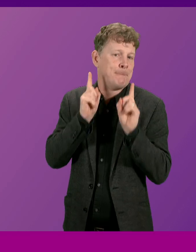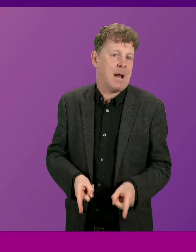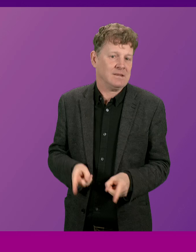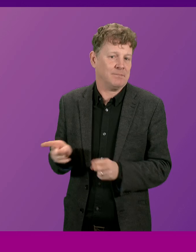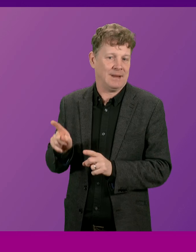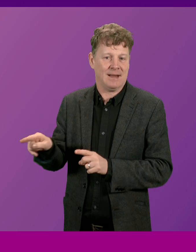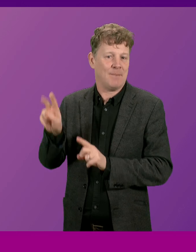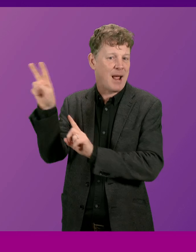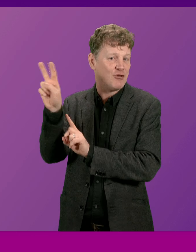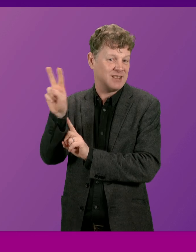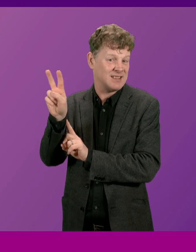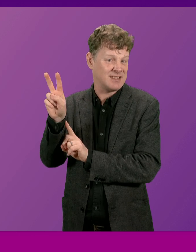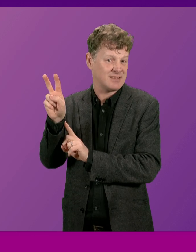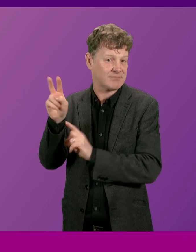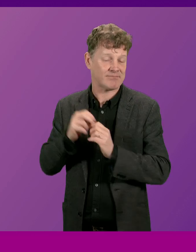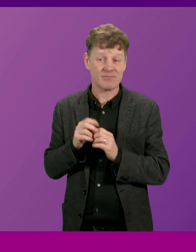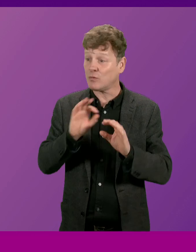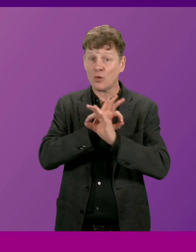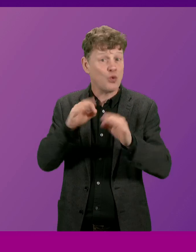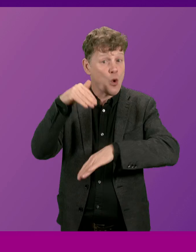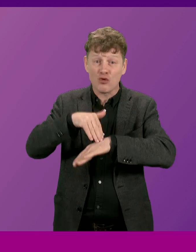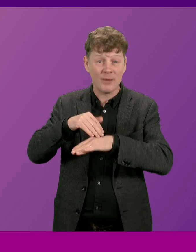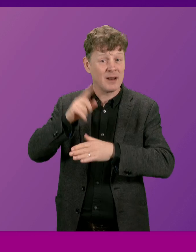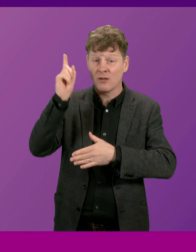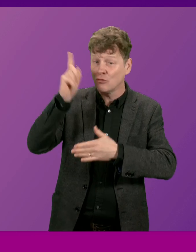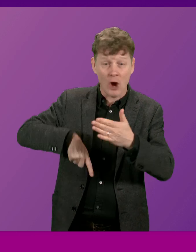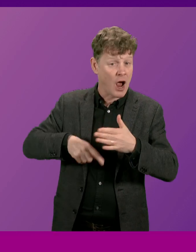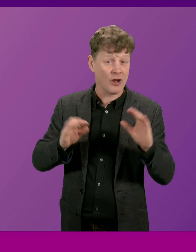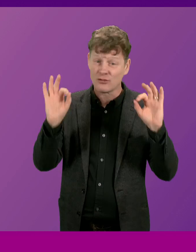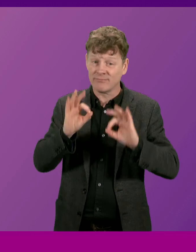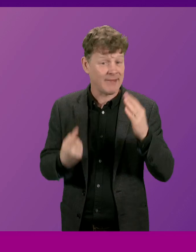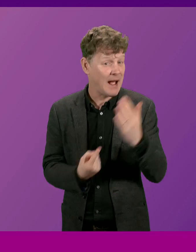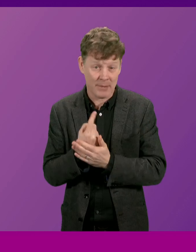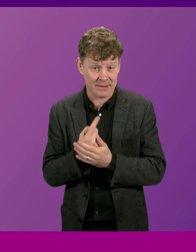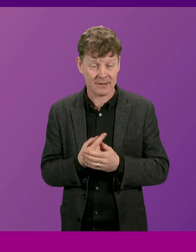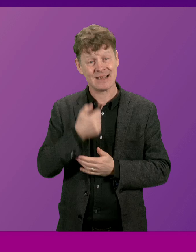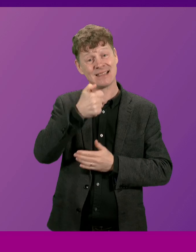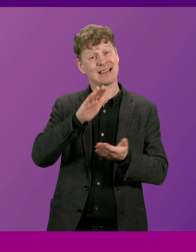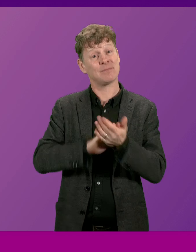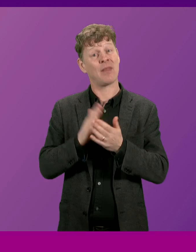injuries. No criminal charges have ever been brought. Six months ago, I was pleased when the